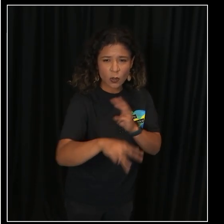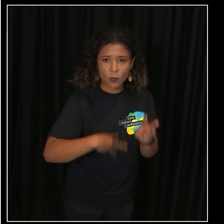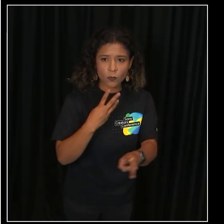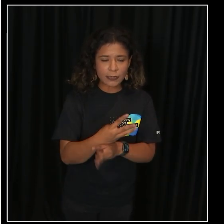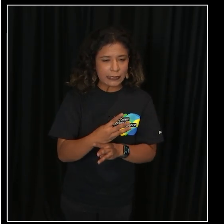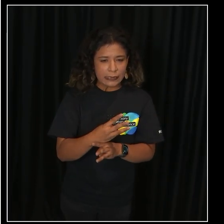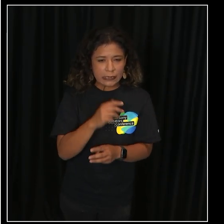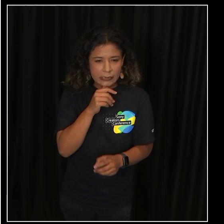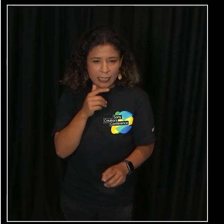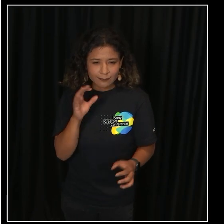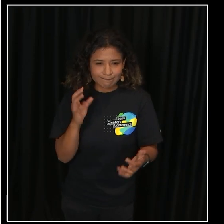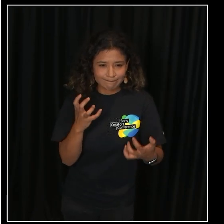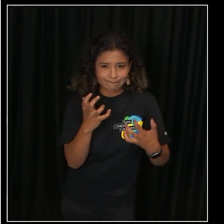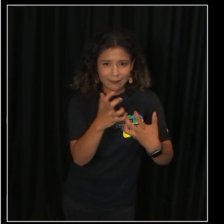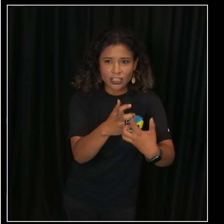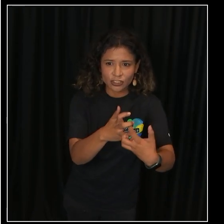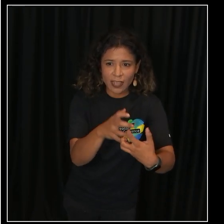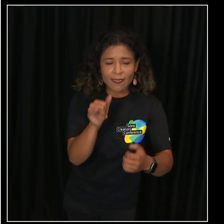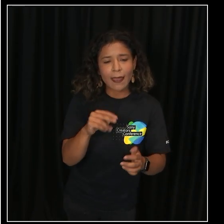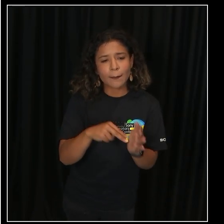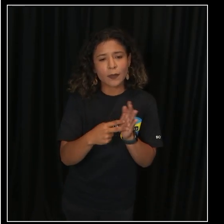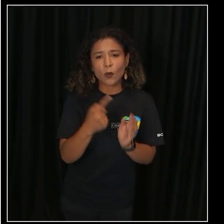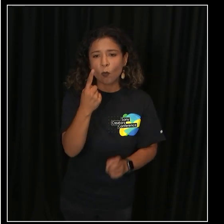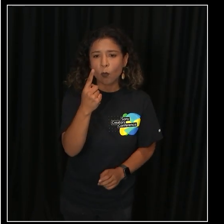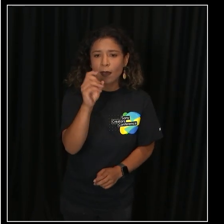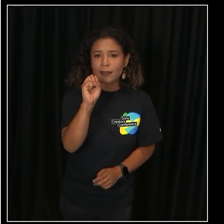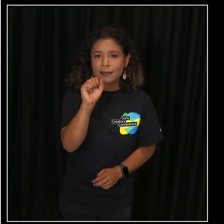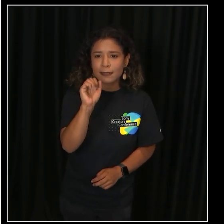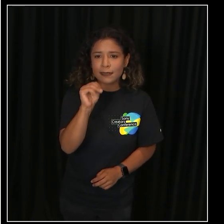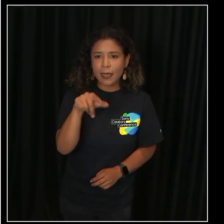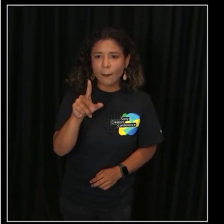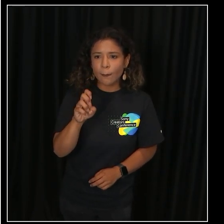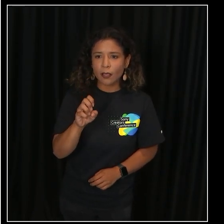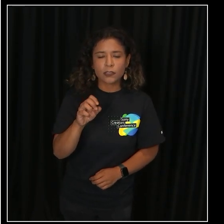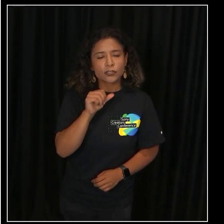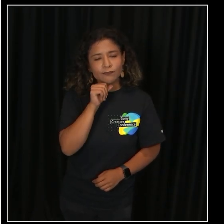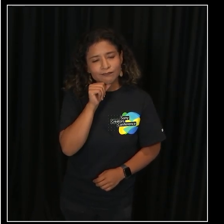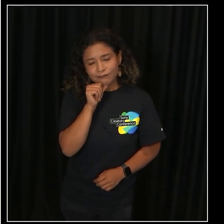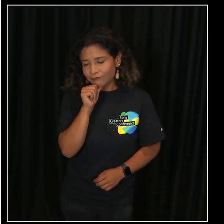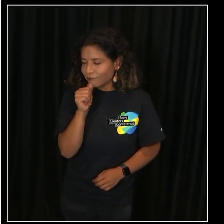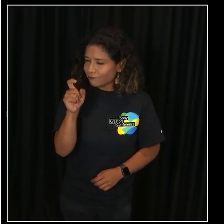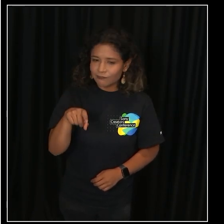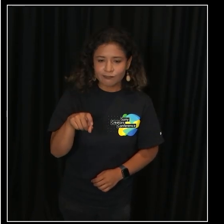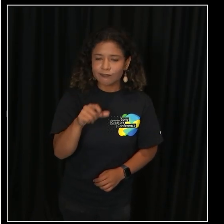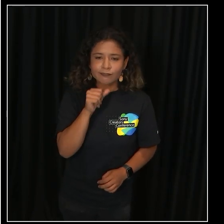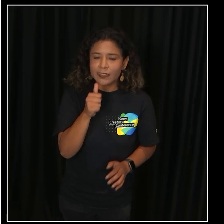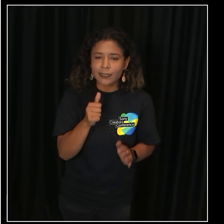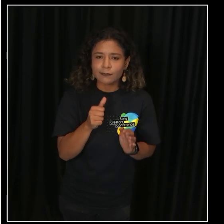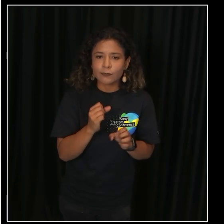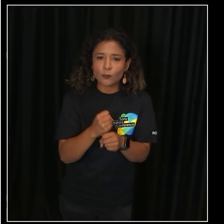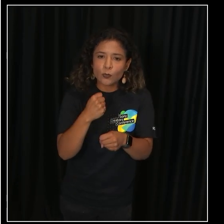And that typically means that a single sample should not produce a full shadow. That's ultimately the way you get around that.